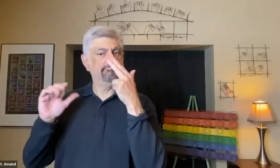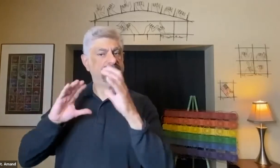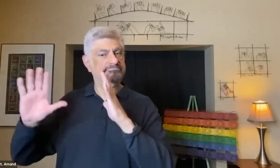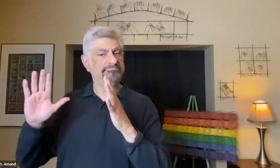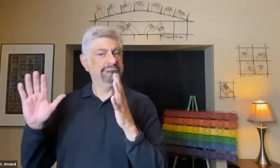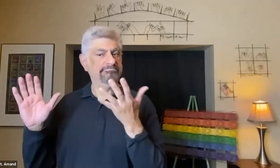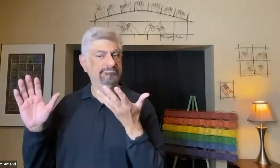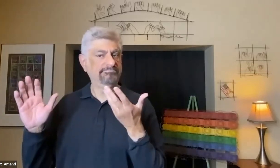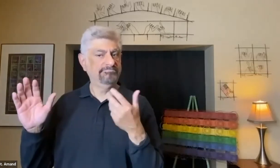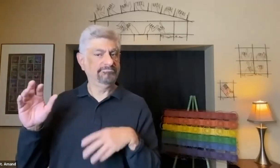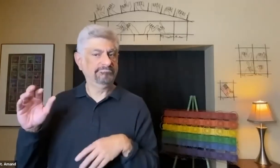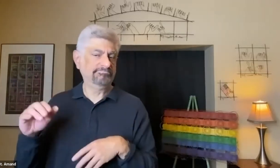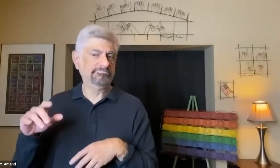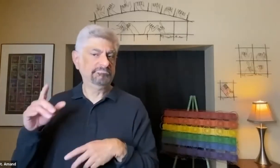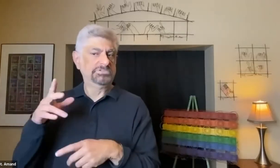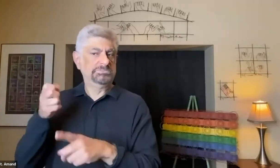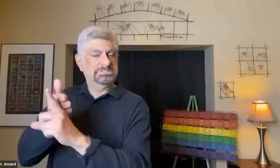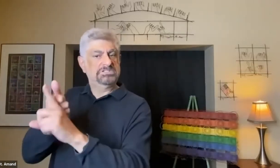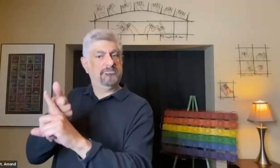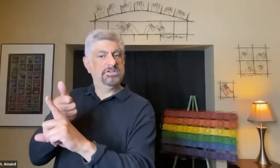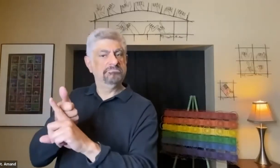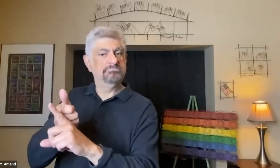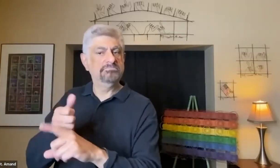I just enjoyed living with him, you know,